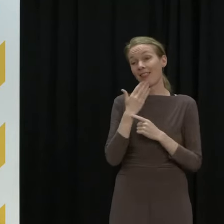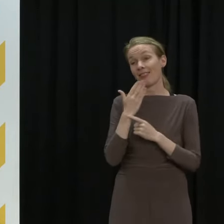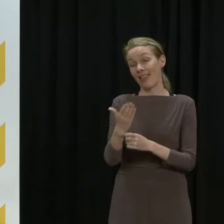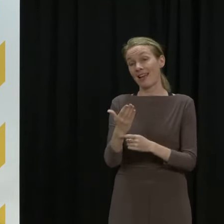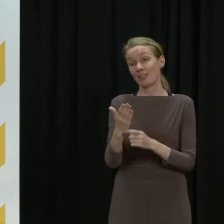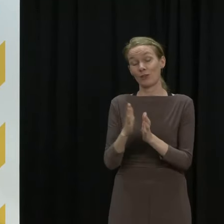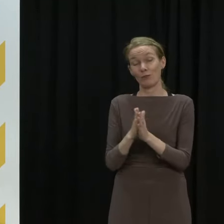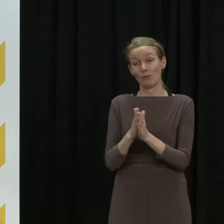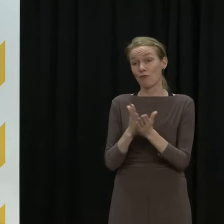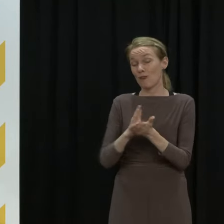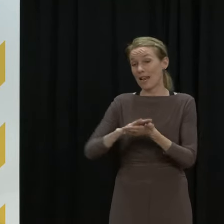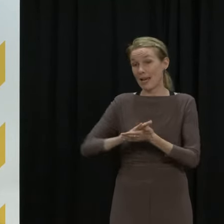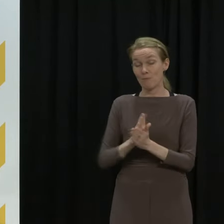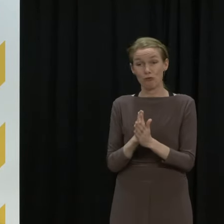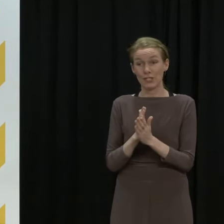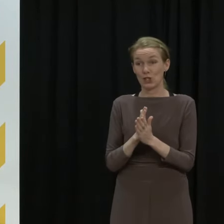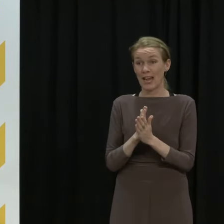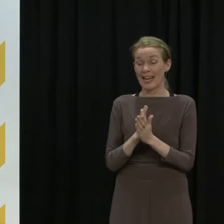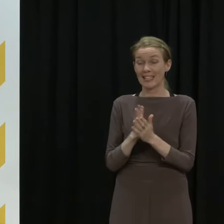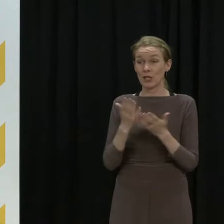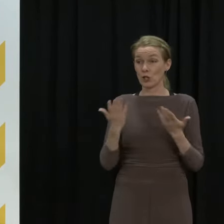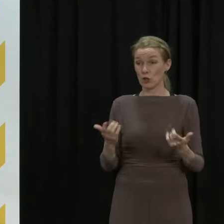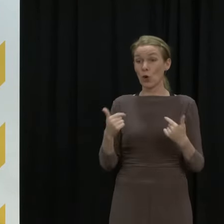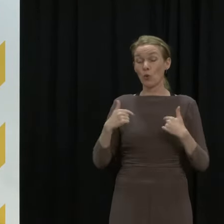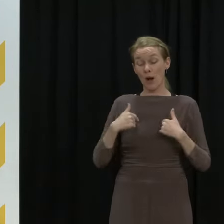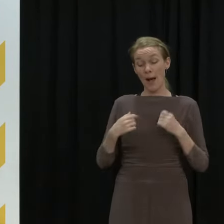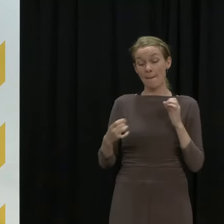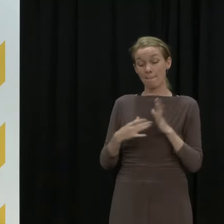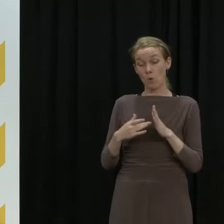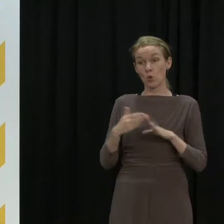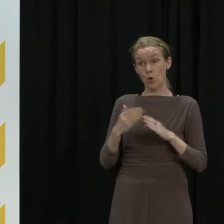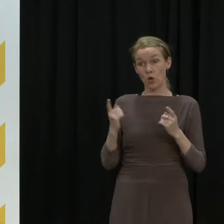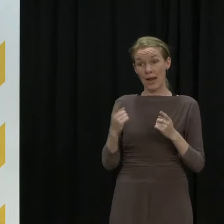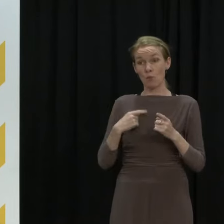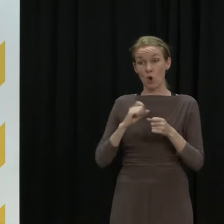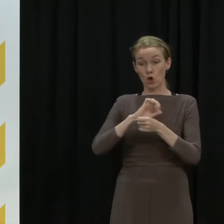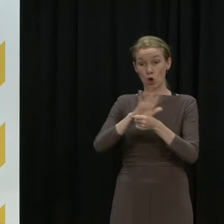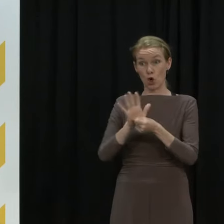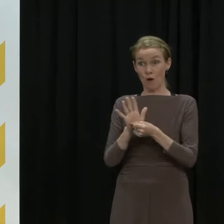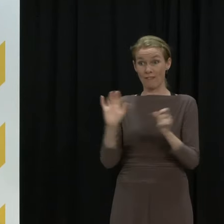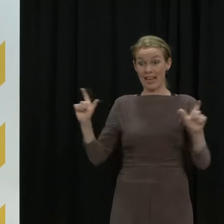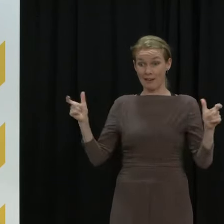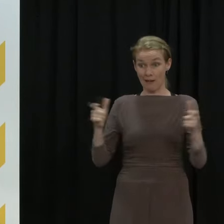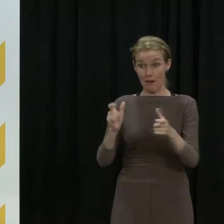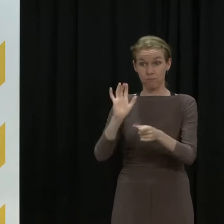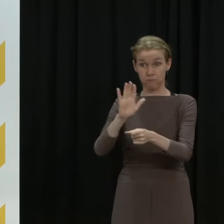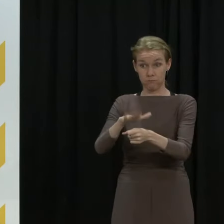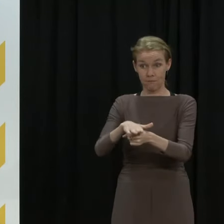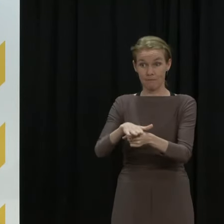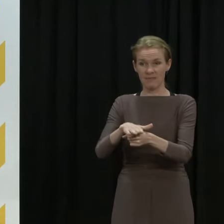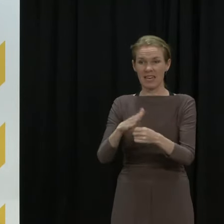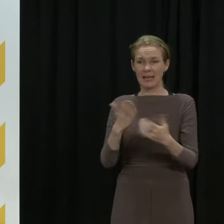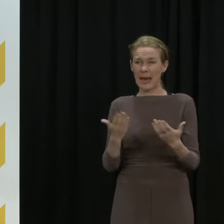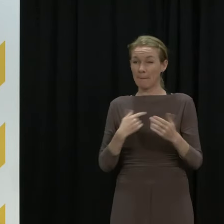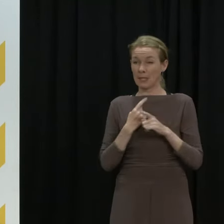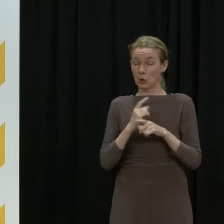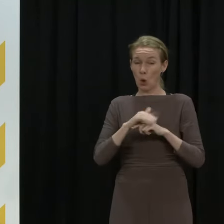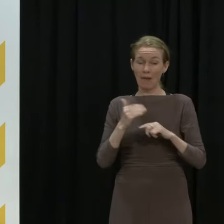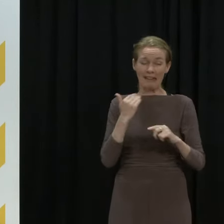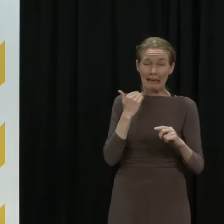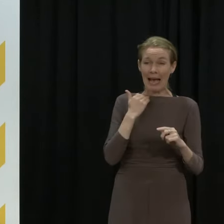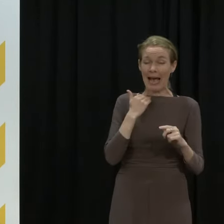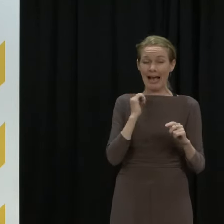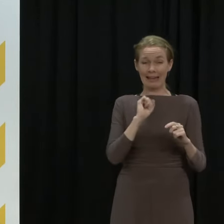go very much to you. The focus